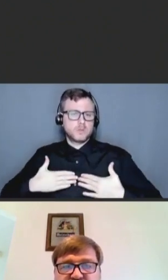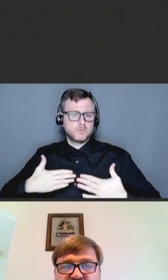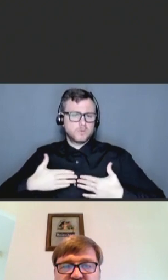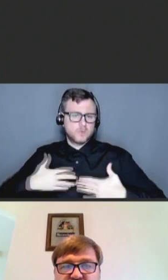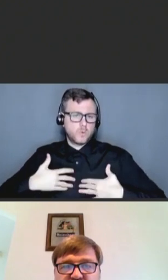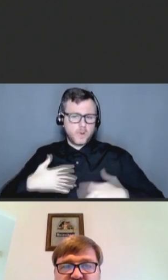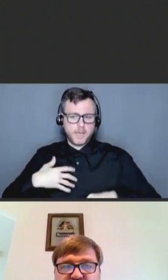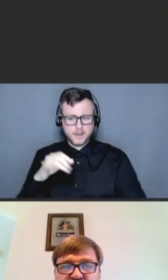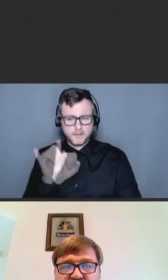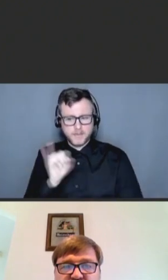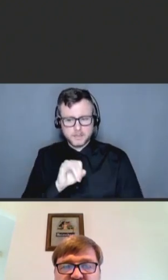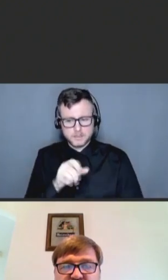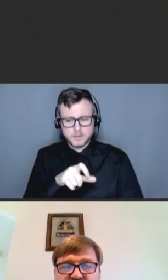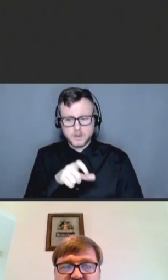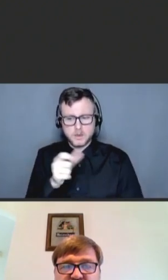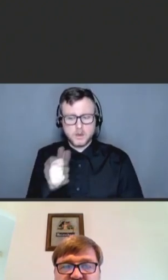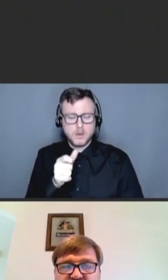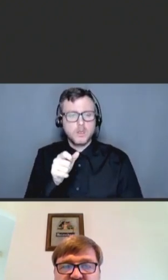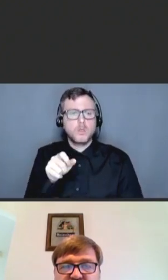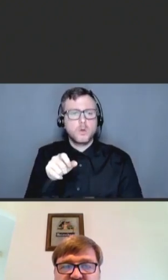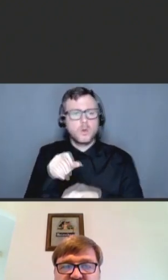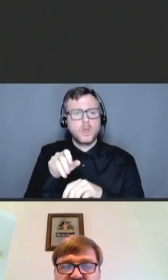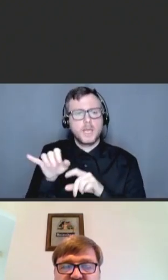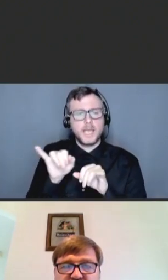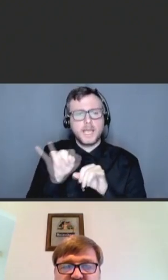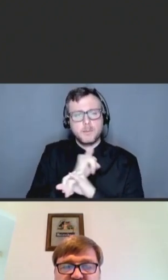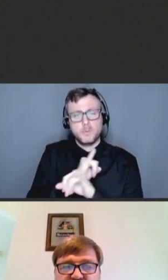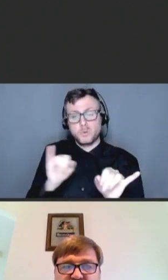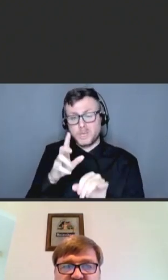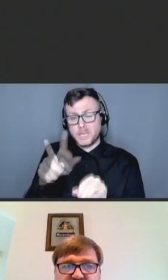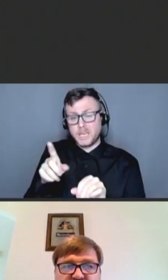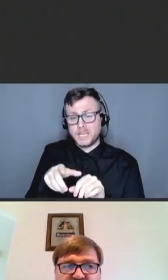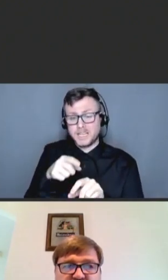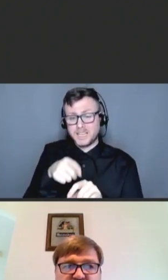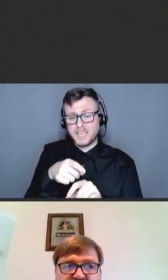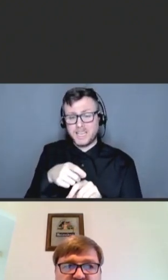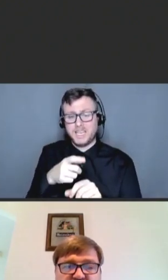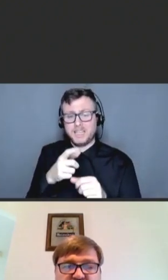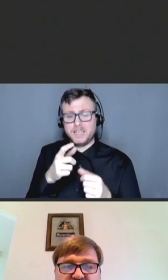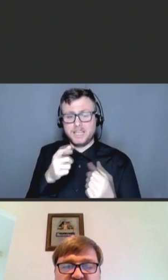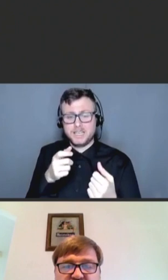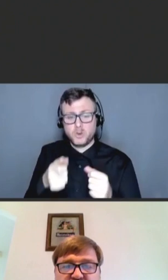And one last comment about COVID vaccine, and the challenges for storage and handling, initially,